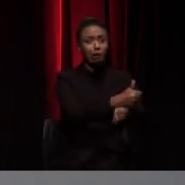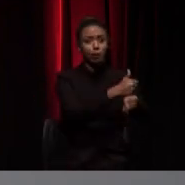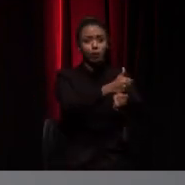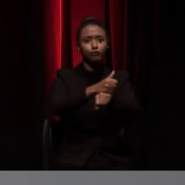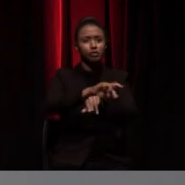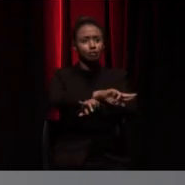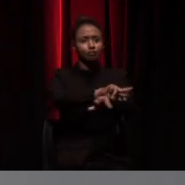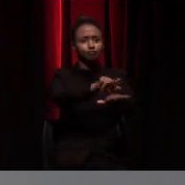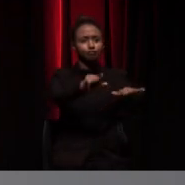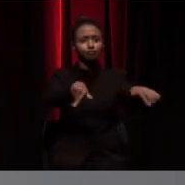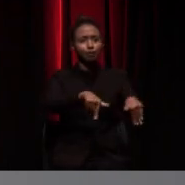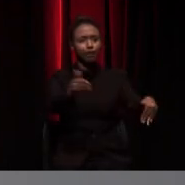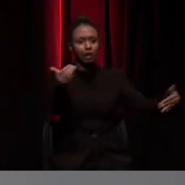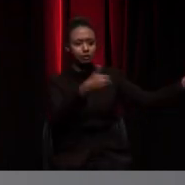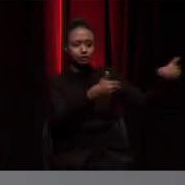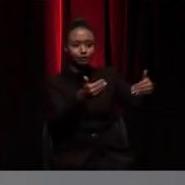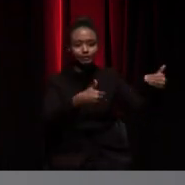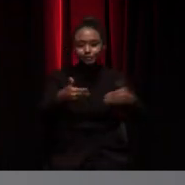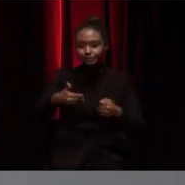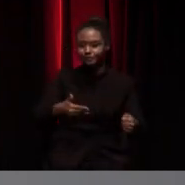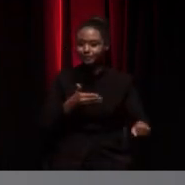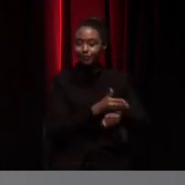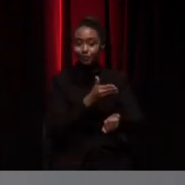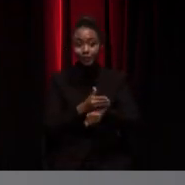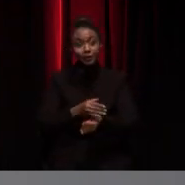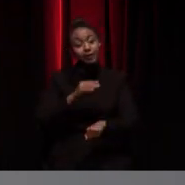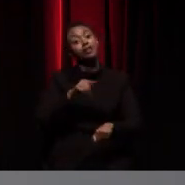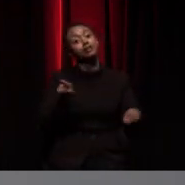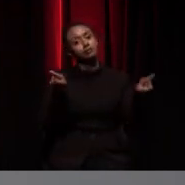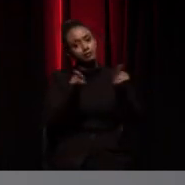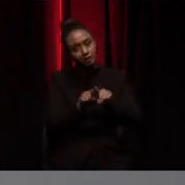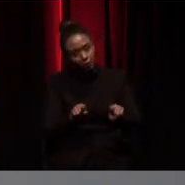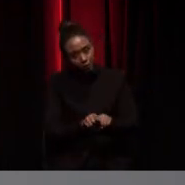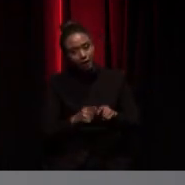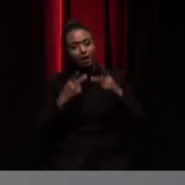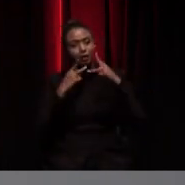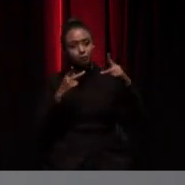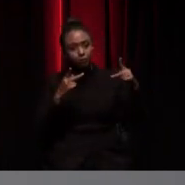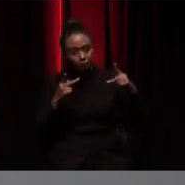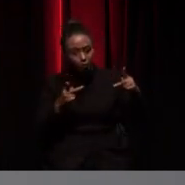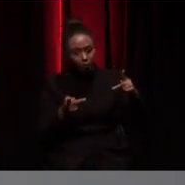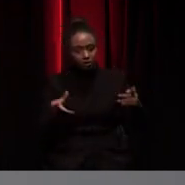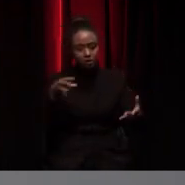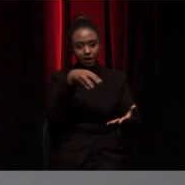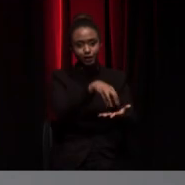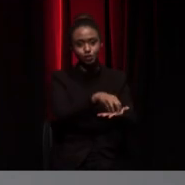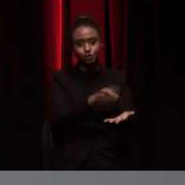including those in advertising, whether inside press organs or as outsourced.